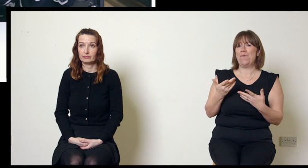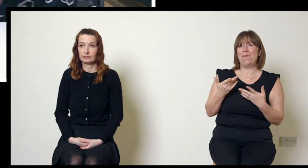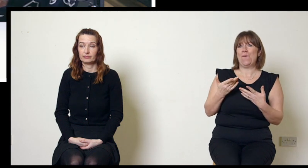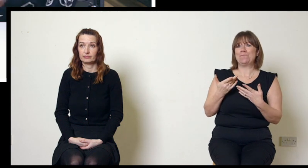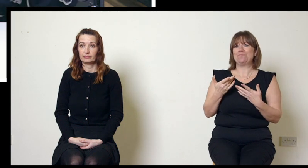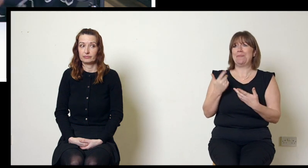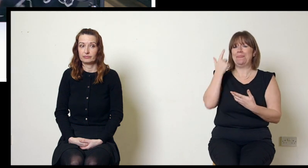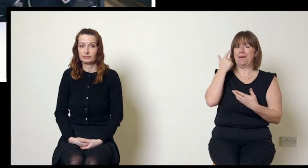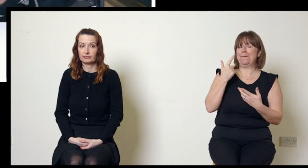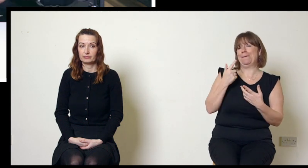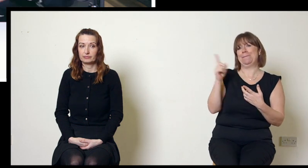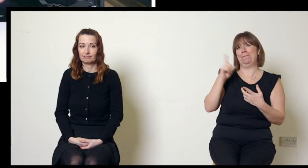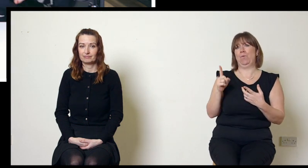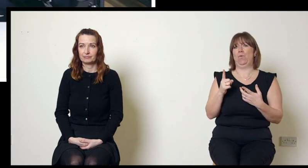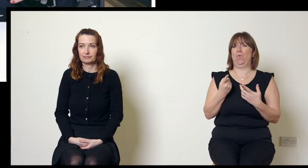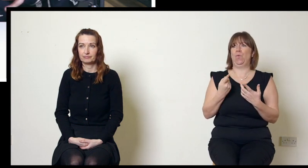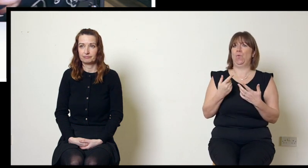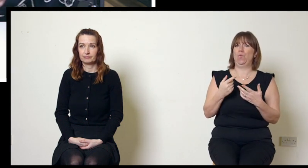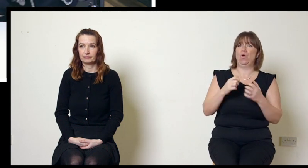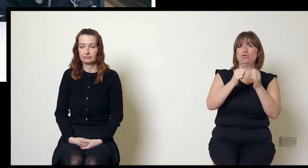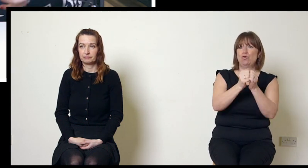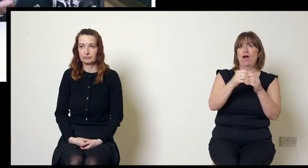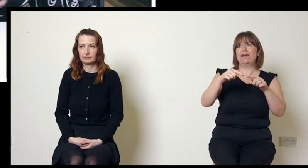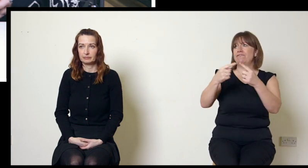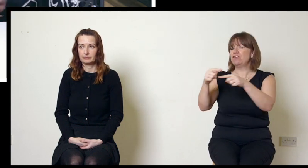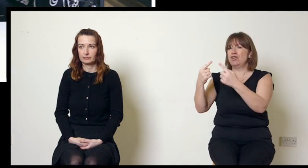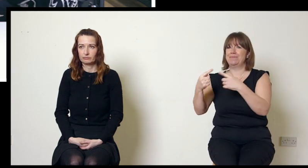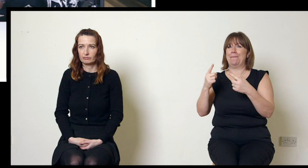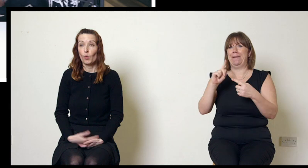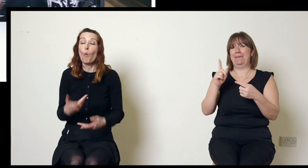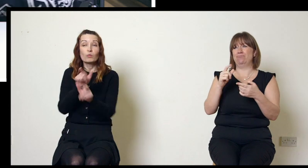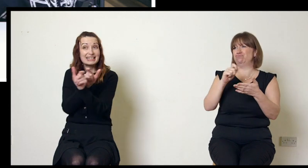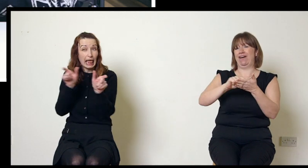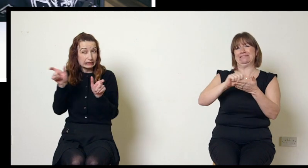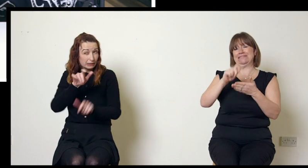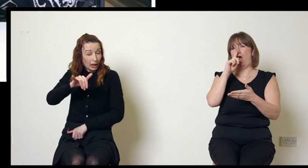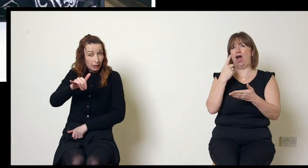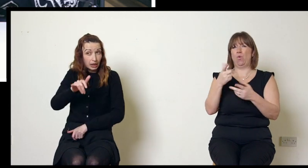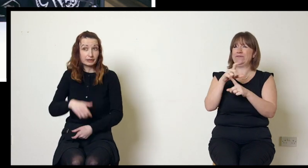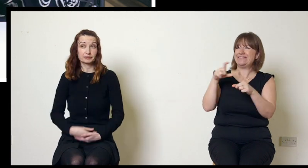are neurodivergent that can't write coherently or dyslexic? dyslexic, absolutely.